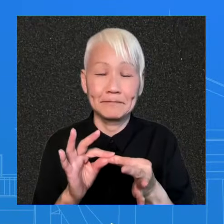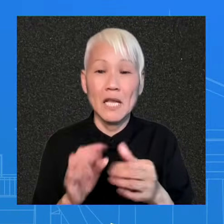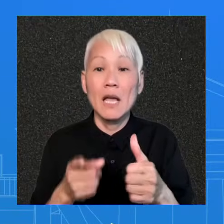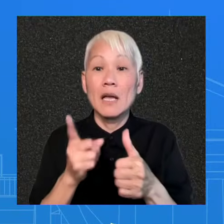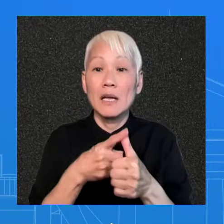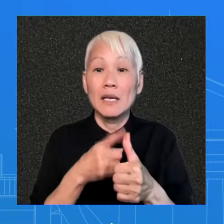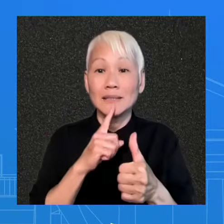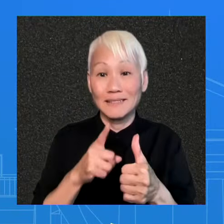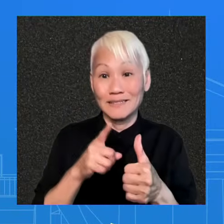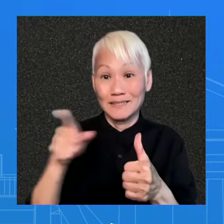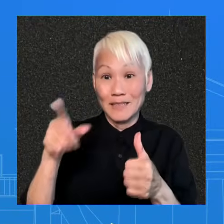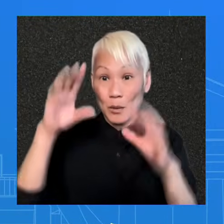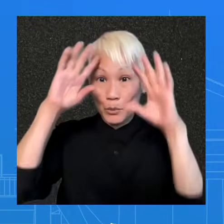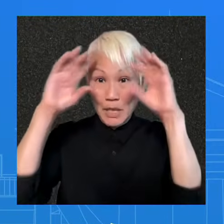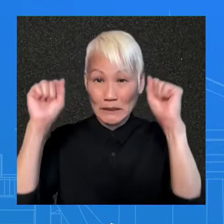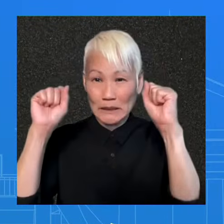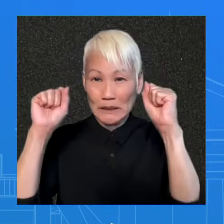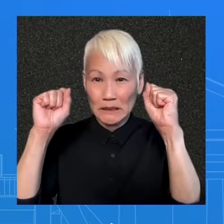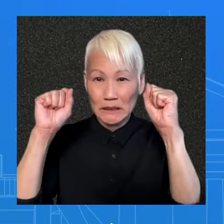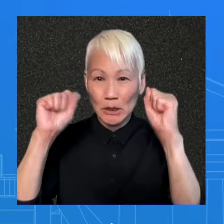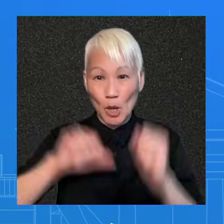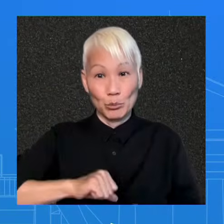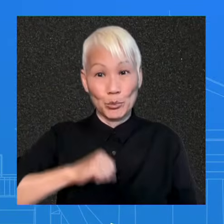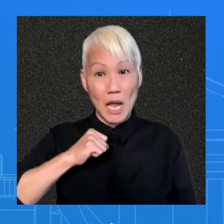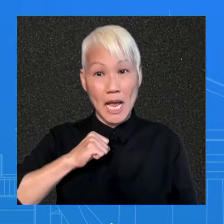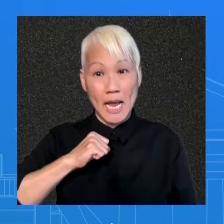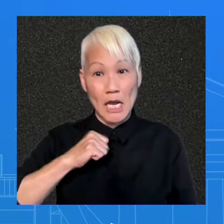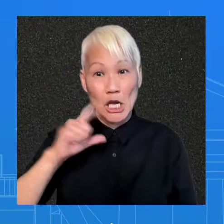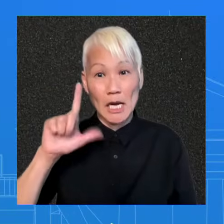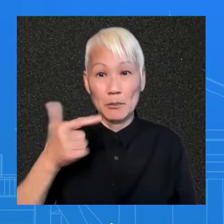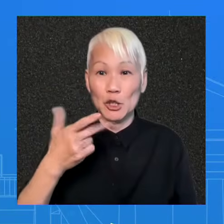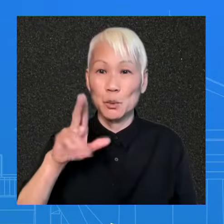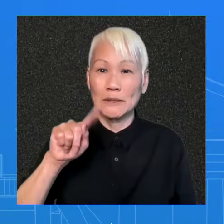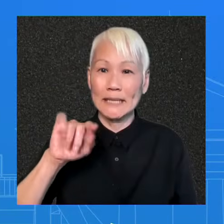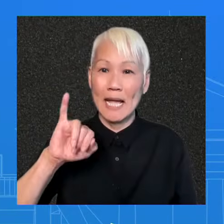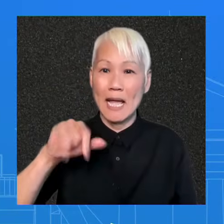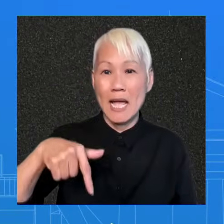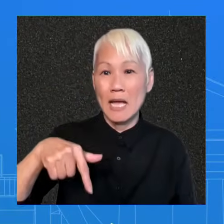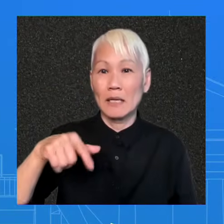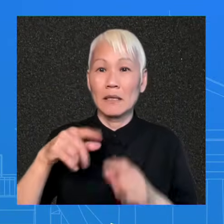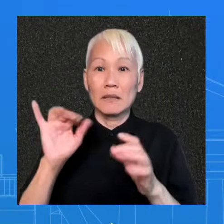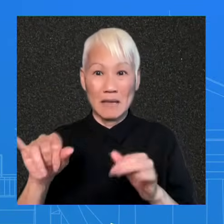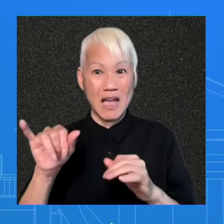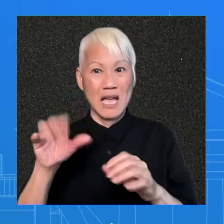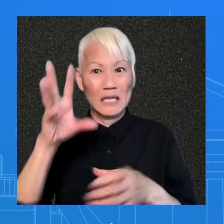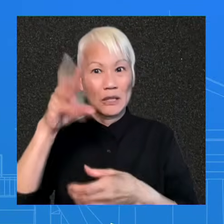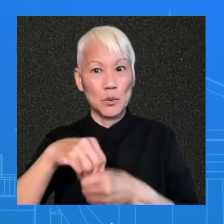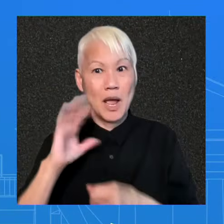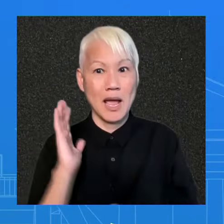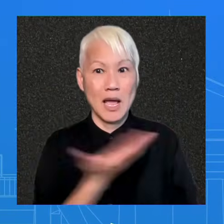who is proud of the LGBTQI people serving in our nation's military. As Secretary Austin has expressed